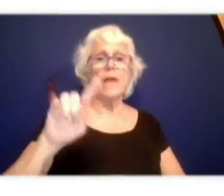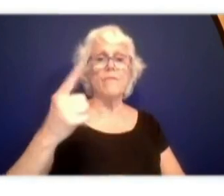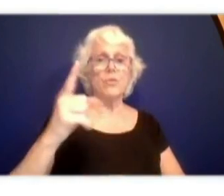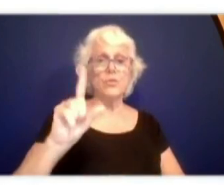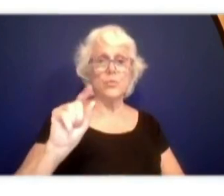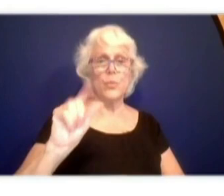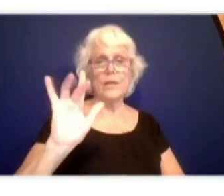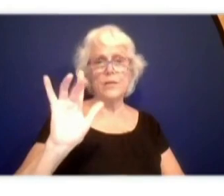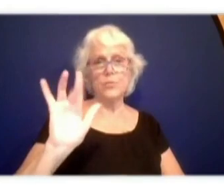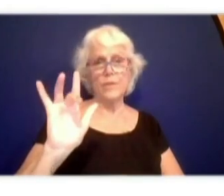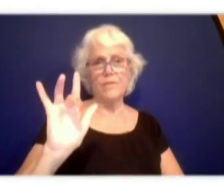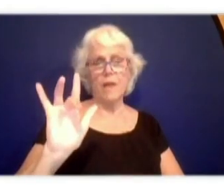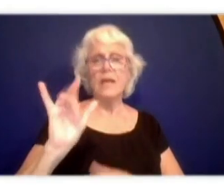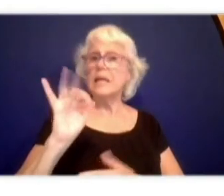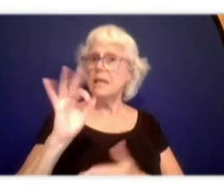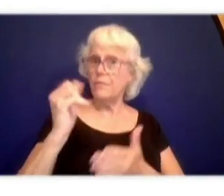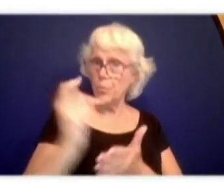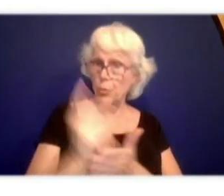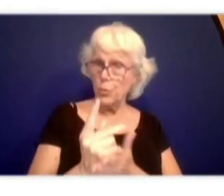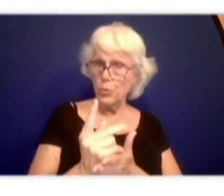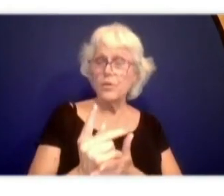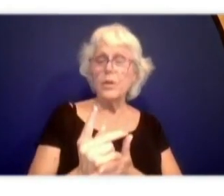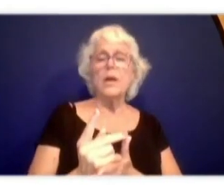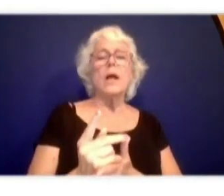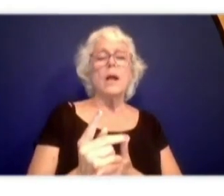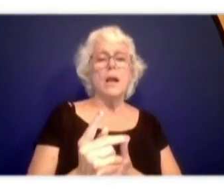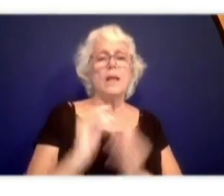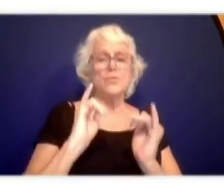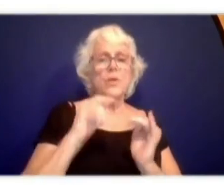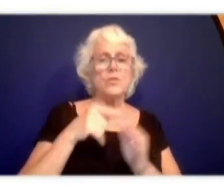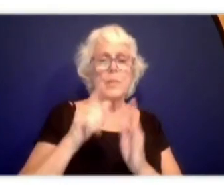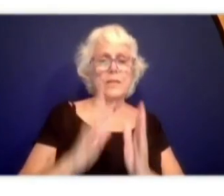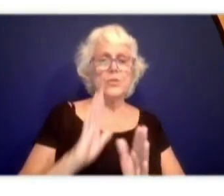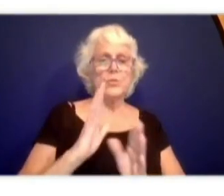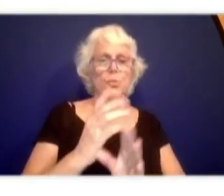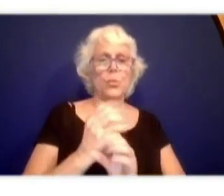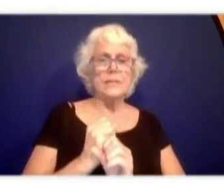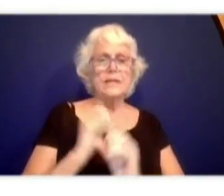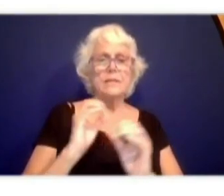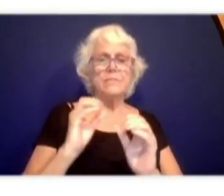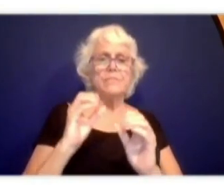If approved by the board, the instructional specialists will receive a communication from the compensation team